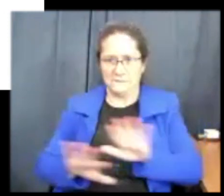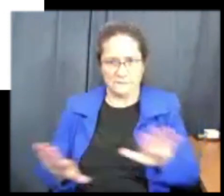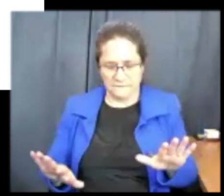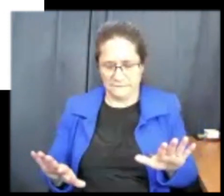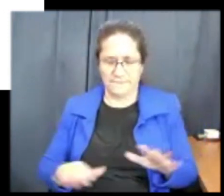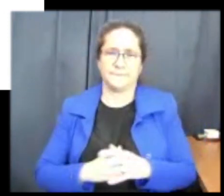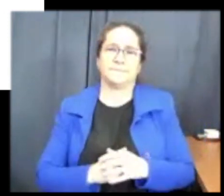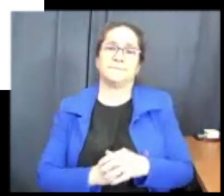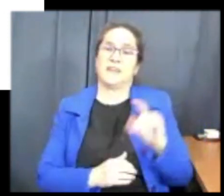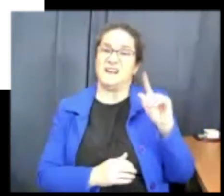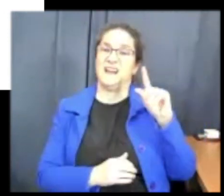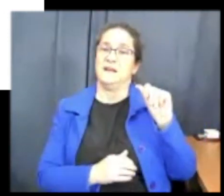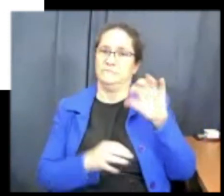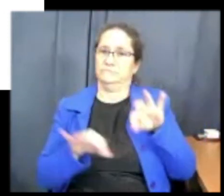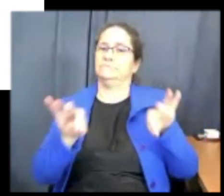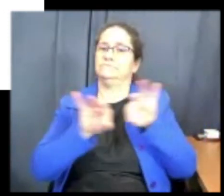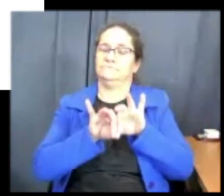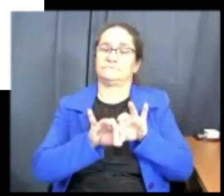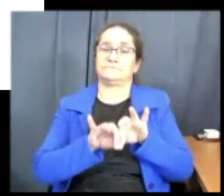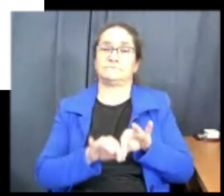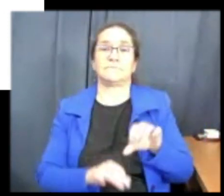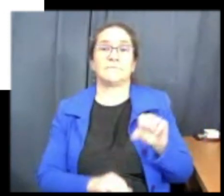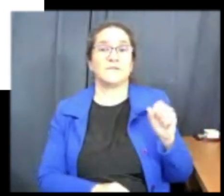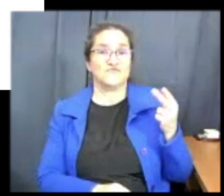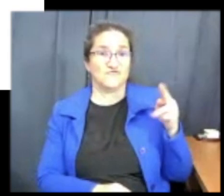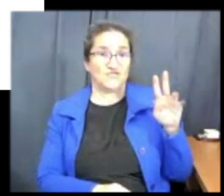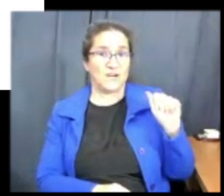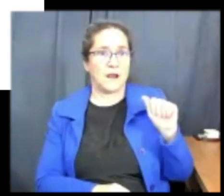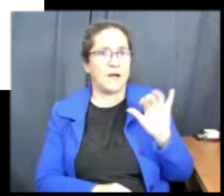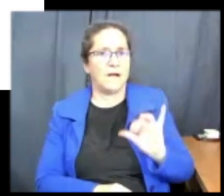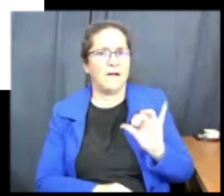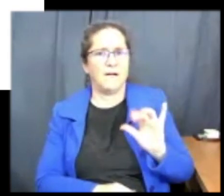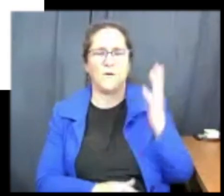Wow, so even within that data there are some trends that we noticed